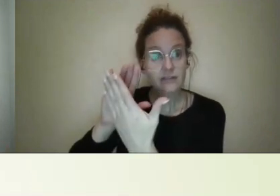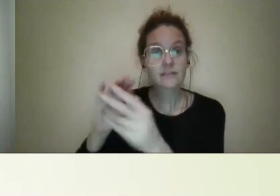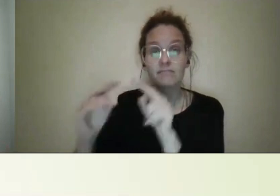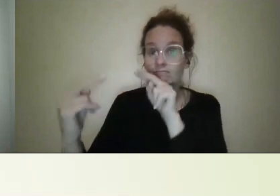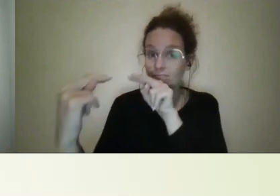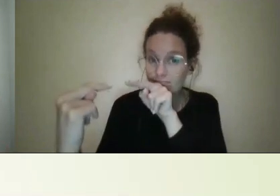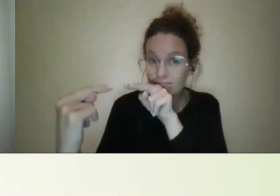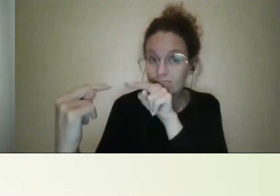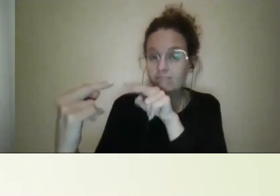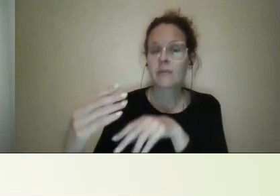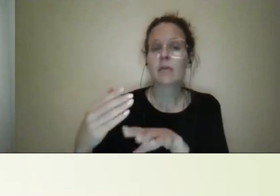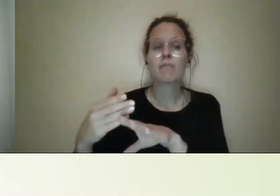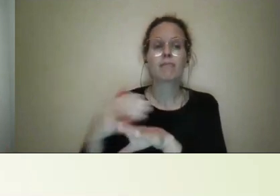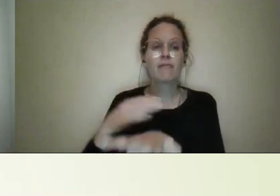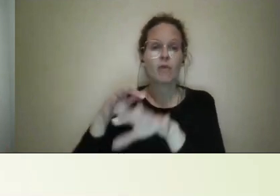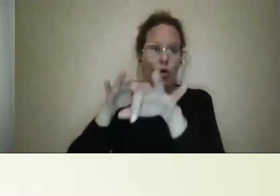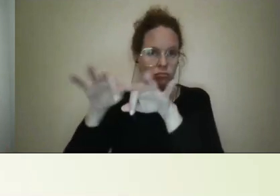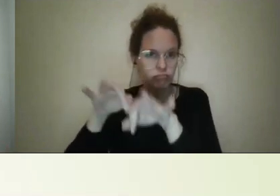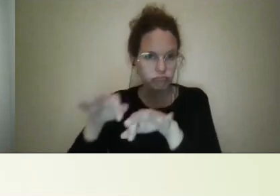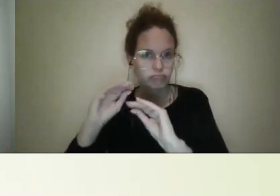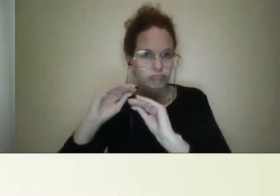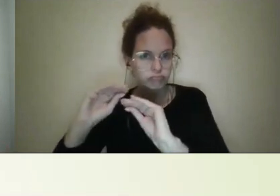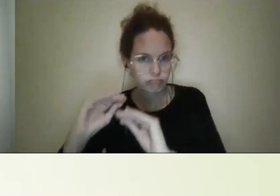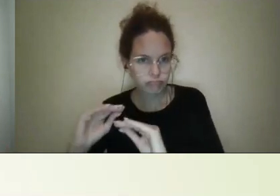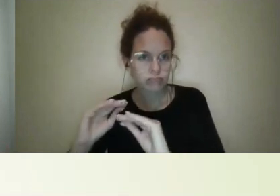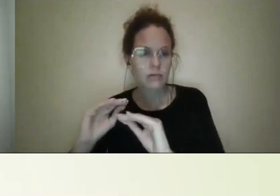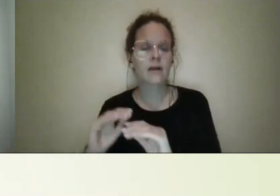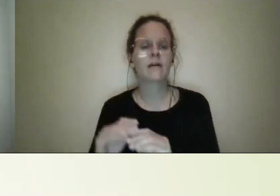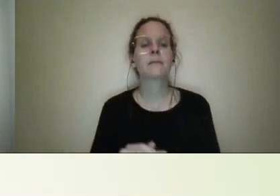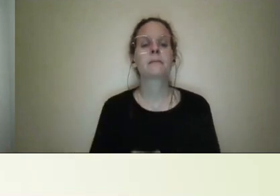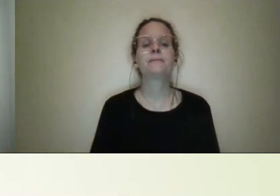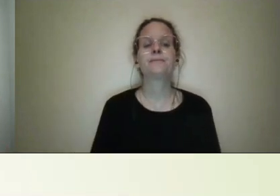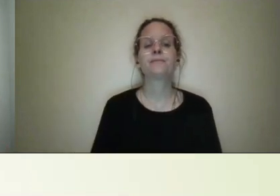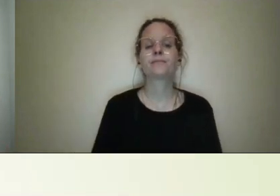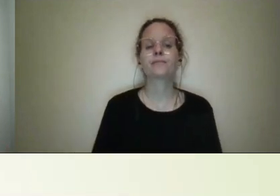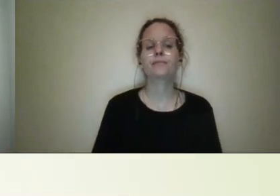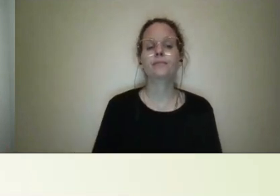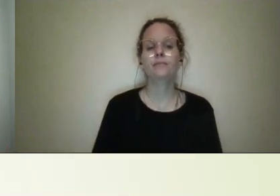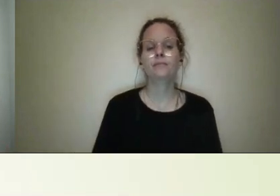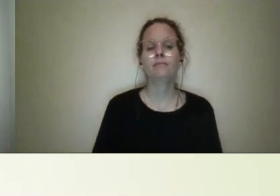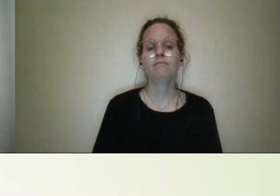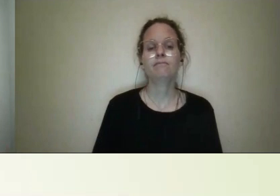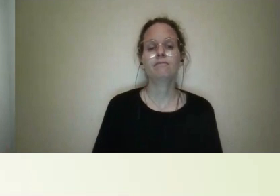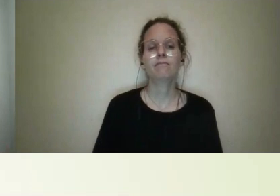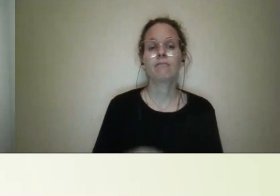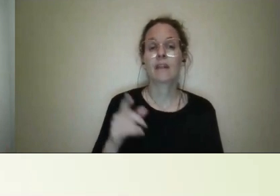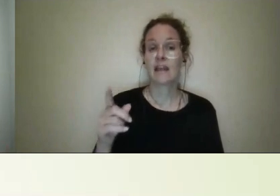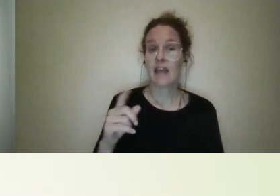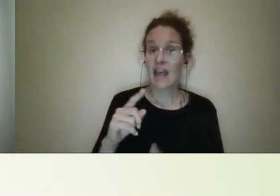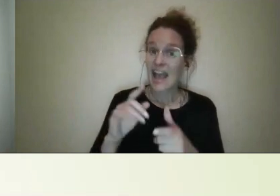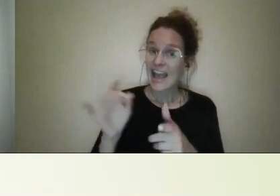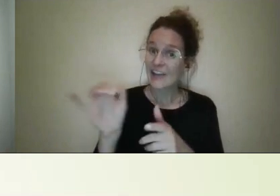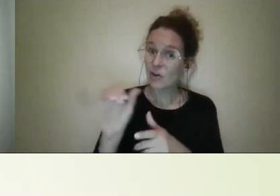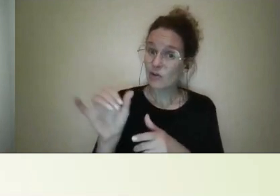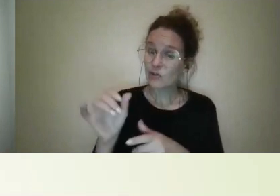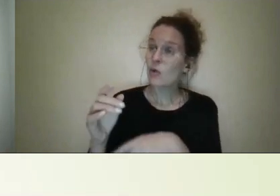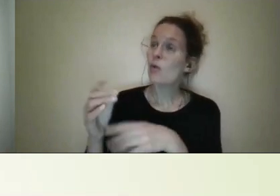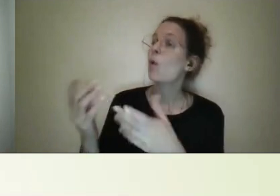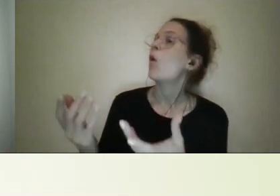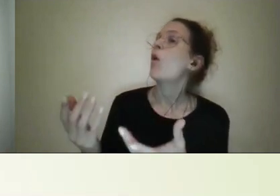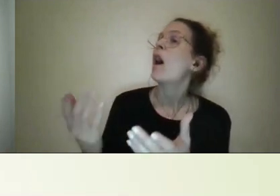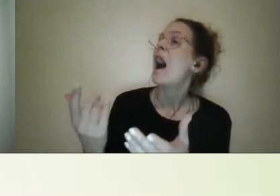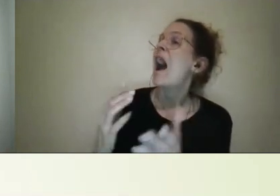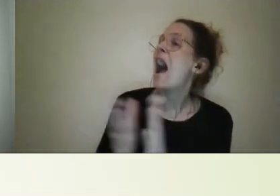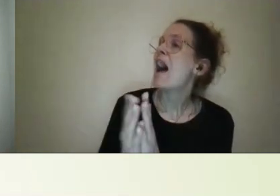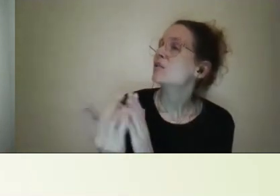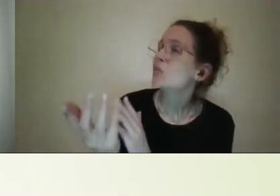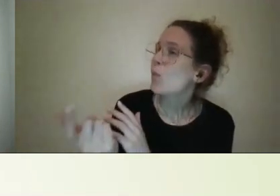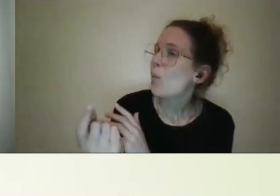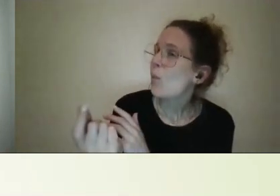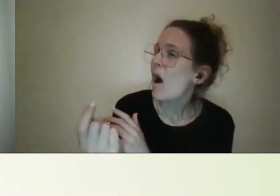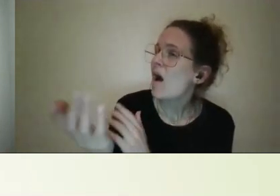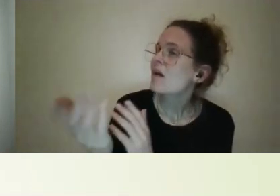directions and then one step further, you want to have them repeat back what your direction is.